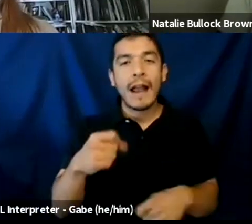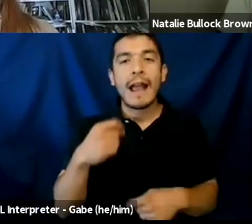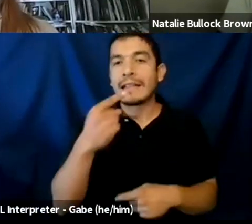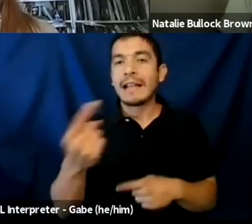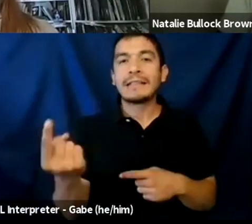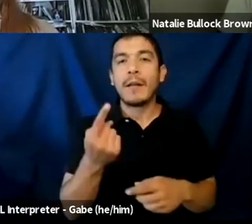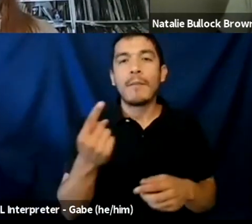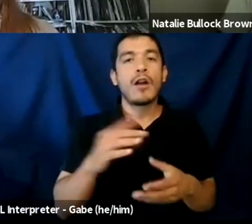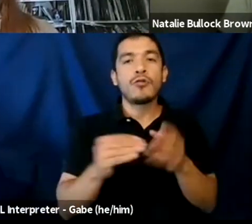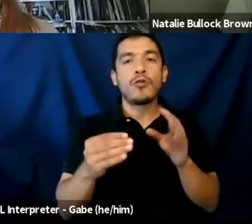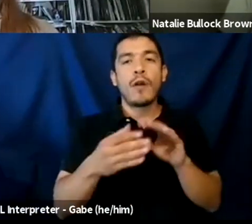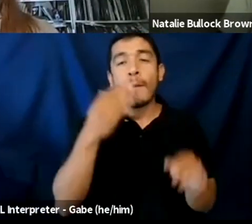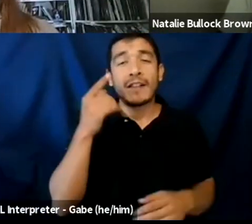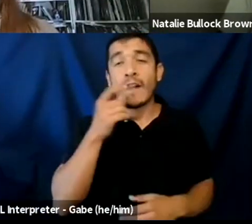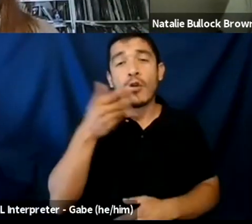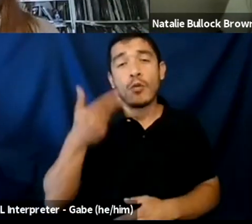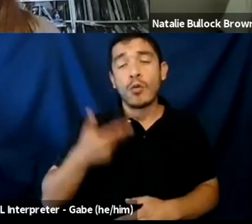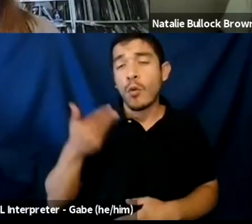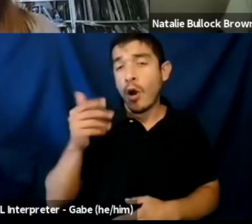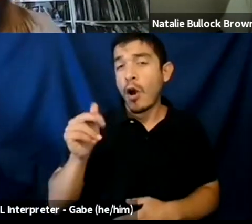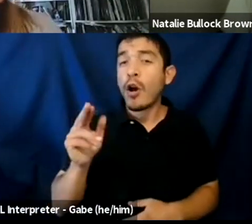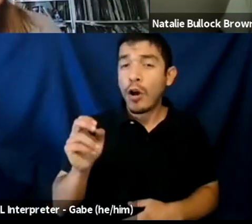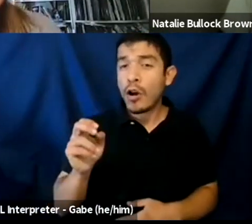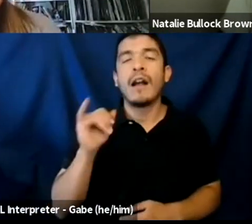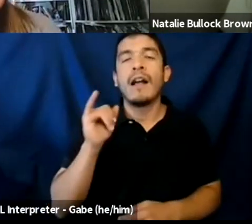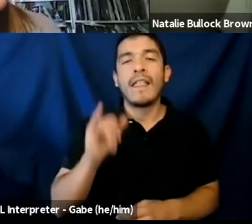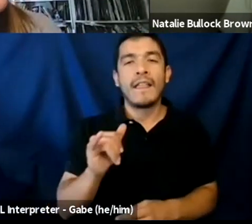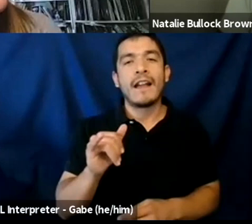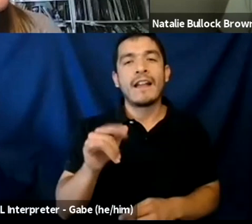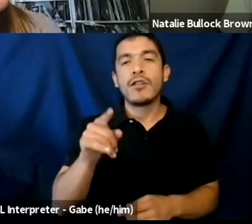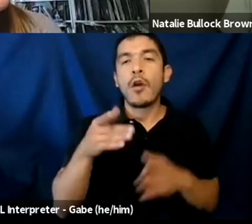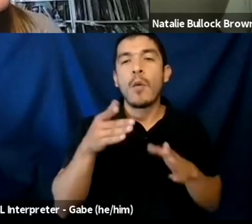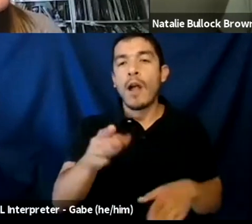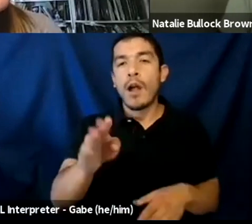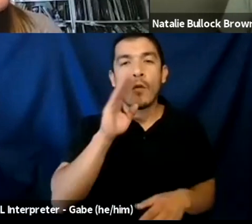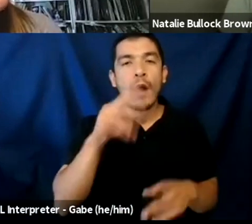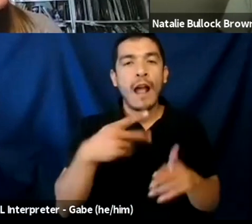just 'cause of who you are, then there's a way that you're going to sort sidestep,